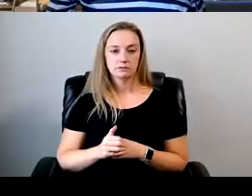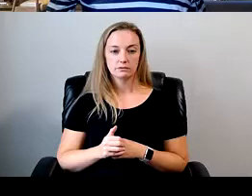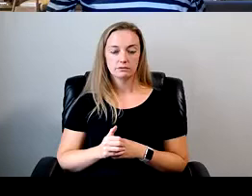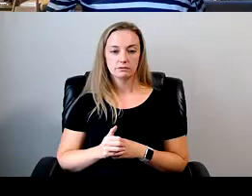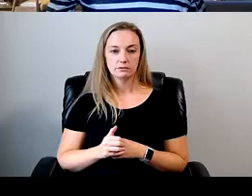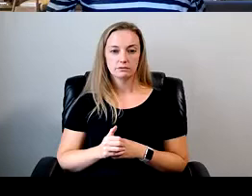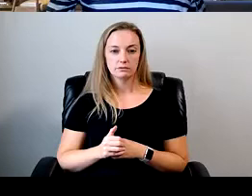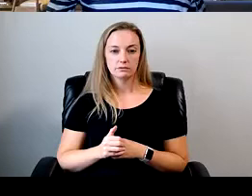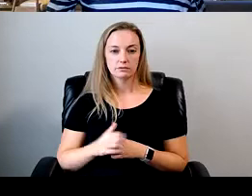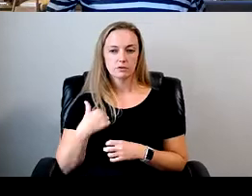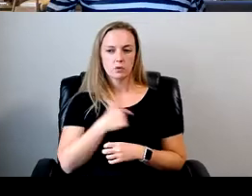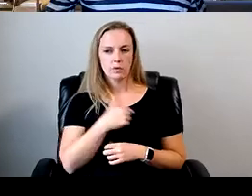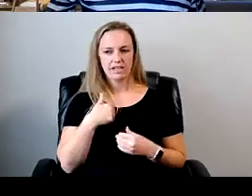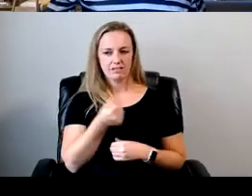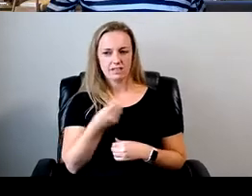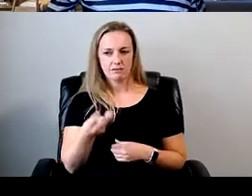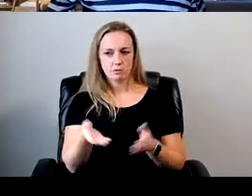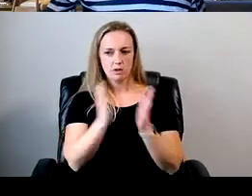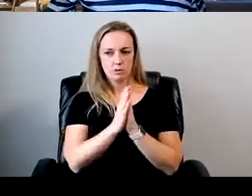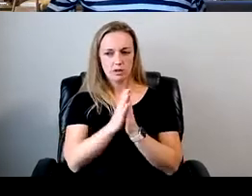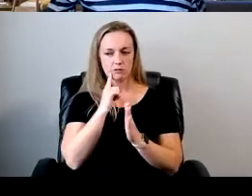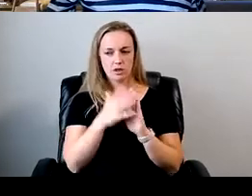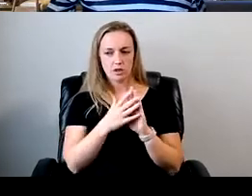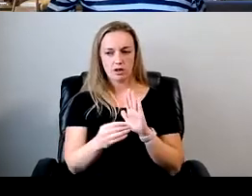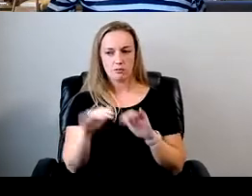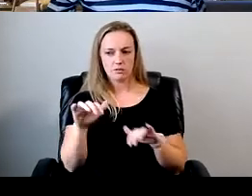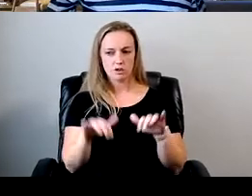We have several requests for the copy of the chat transcript.